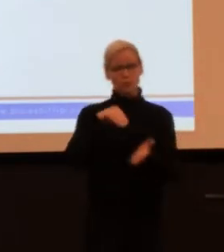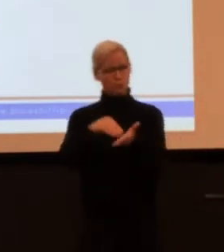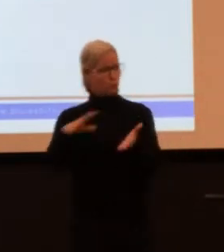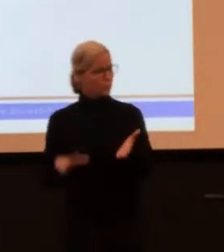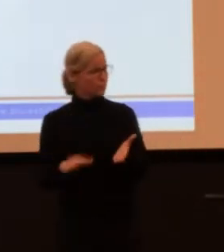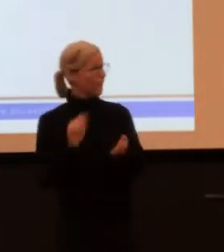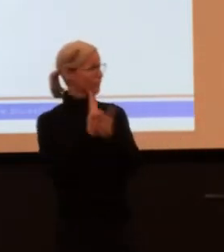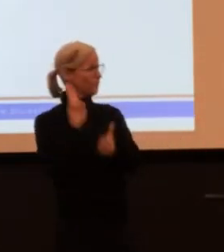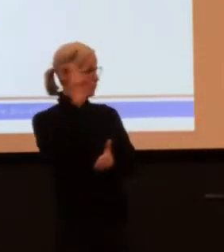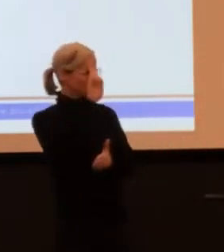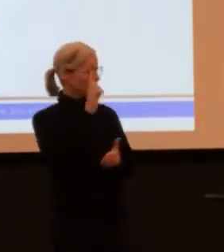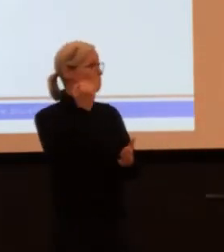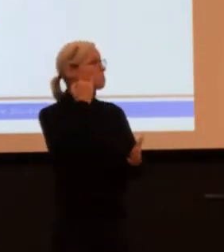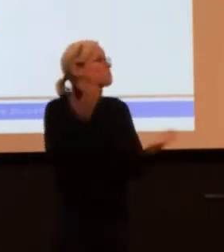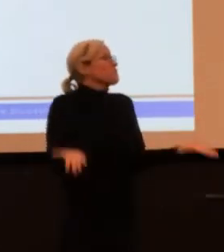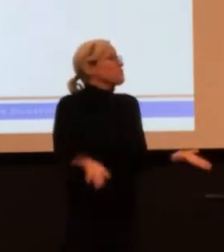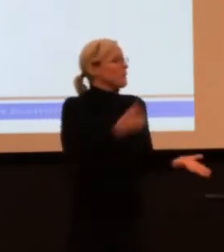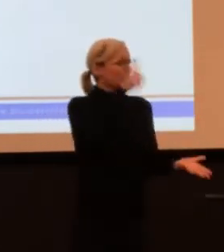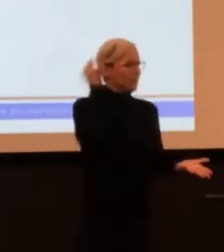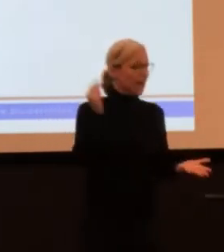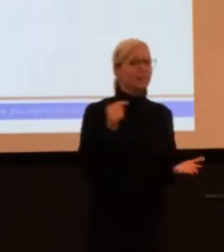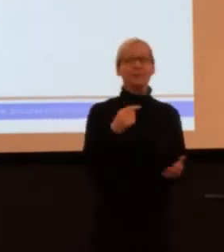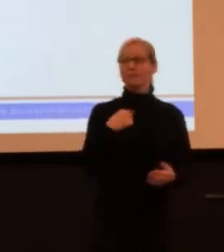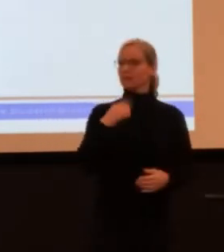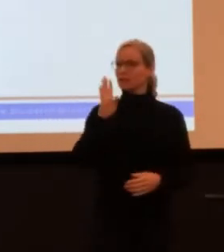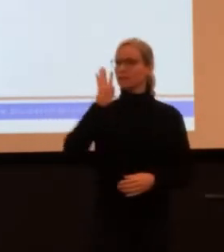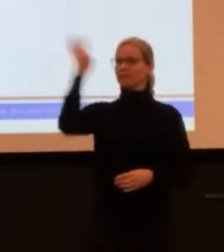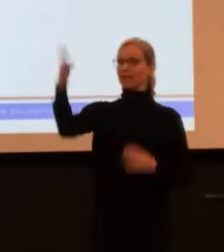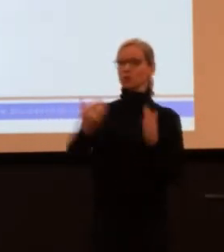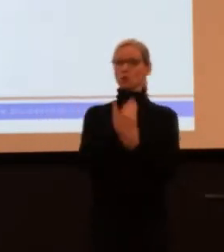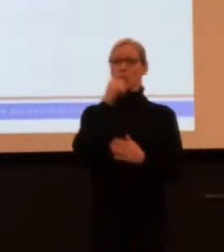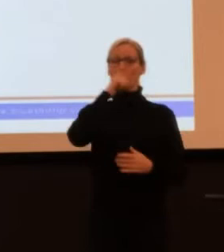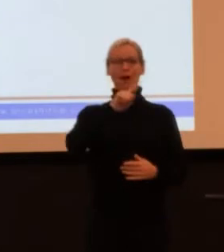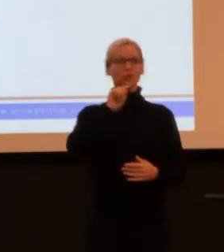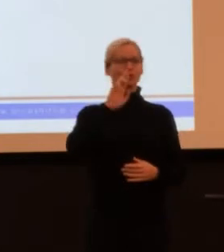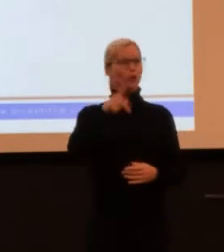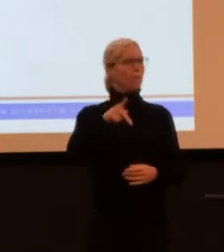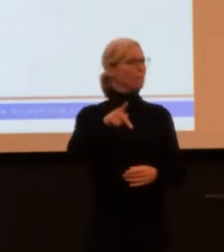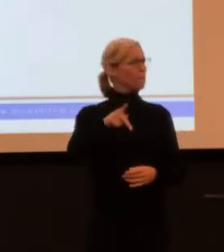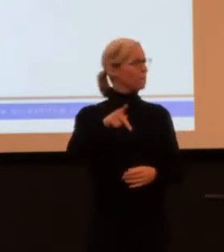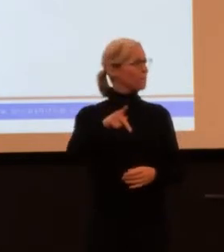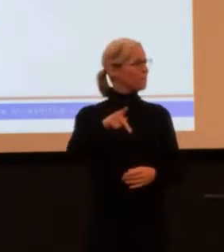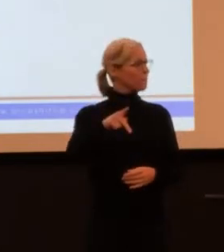let's say it's here at Gallaudet who invented the new mousetrap and it's really not that important